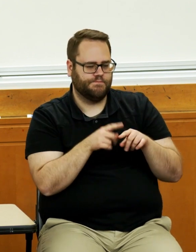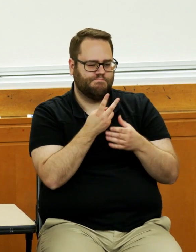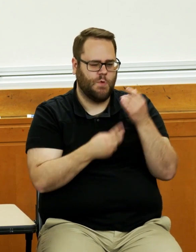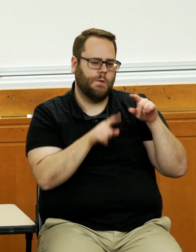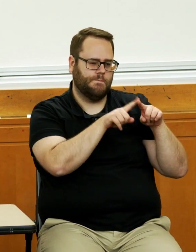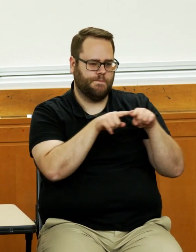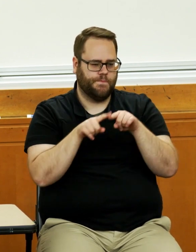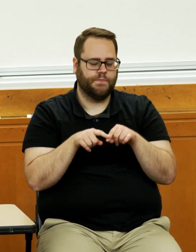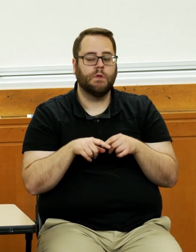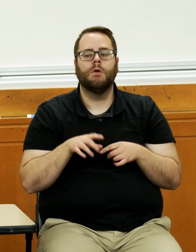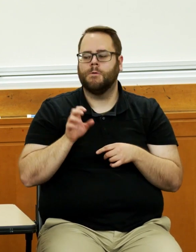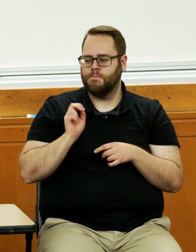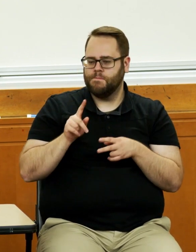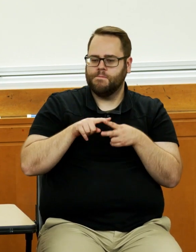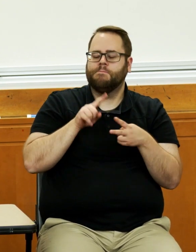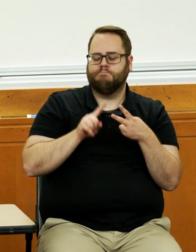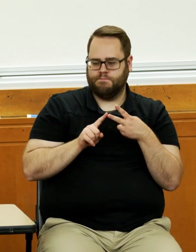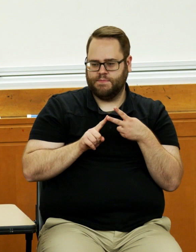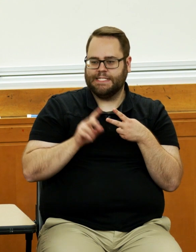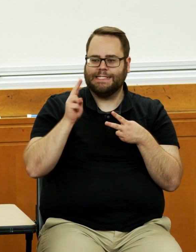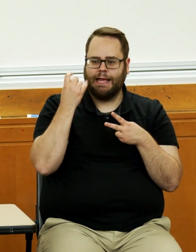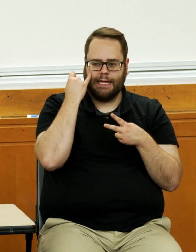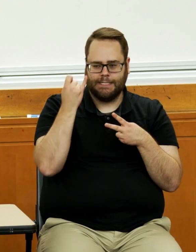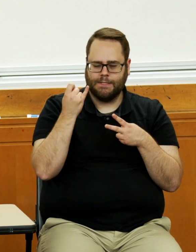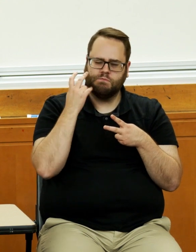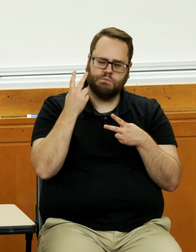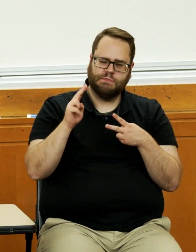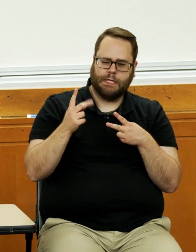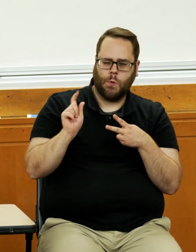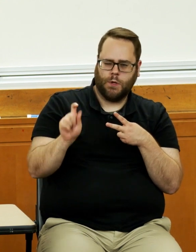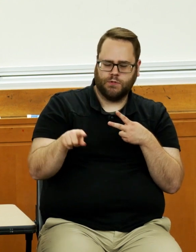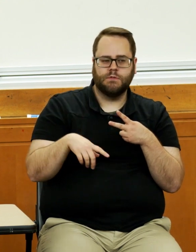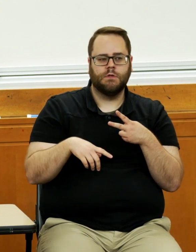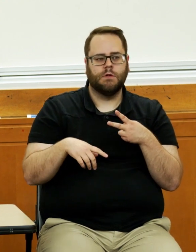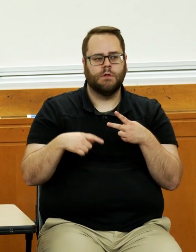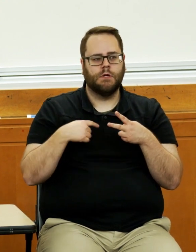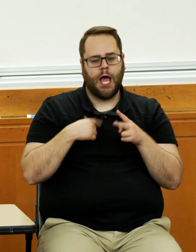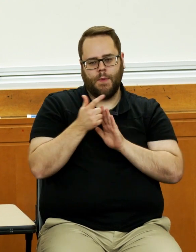This is the second question, or second idea, I think…thinking about, so I am a law professor here… Yeah.